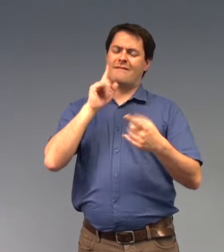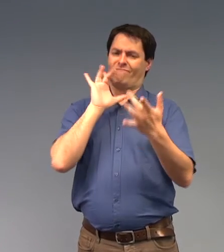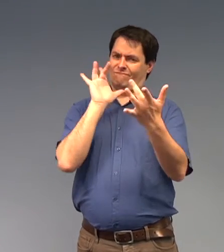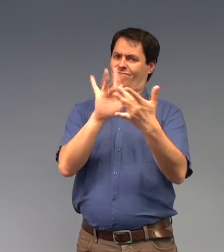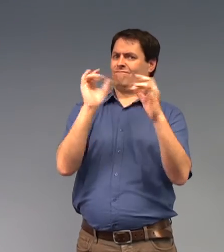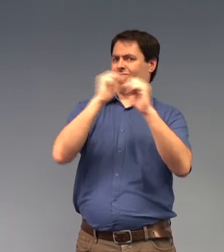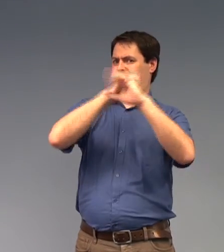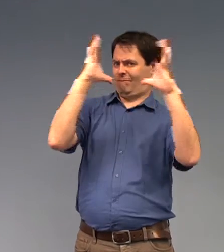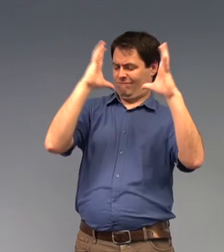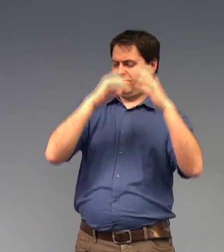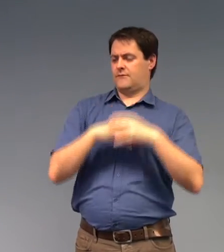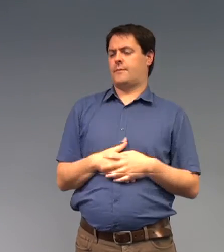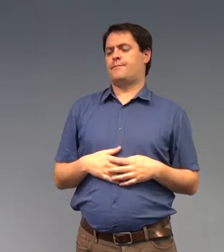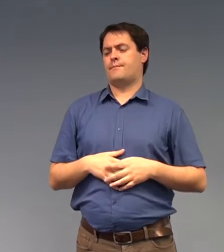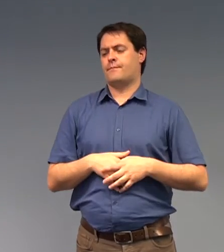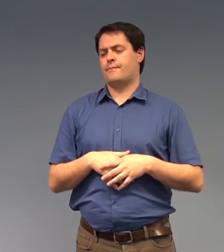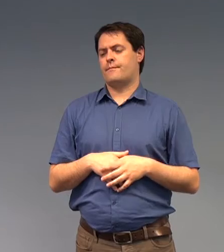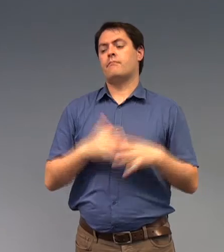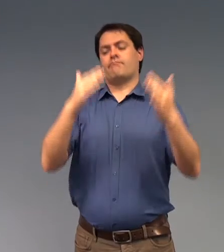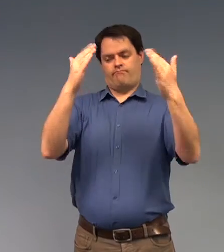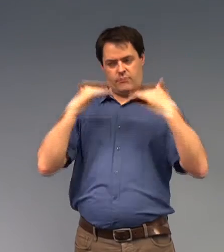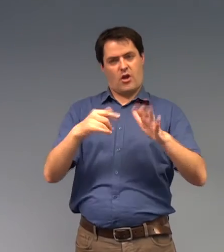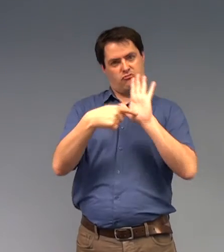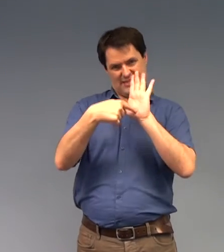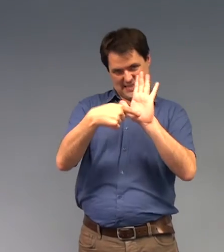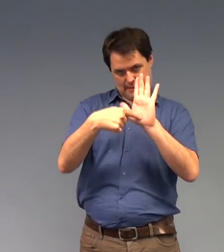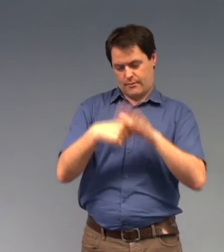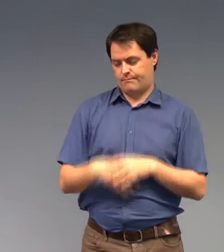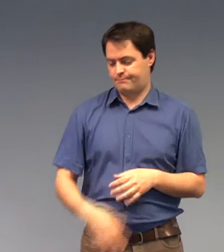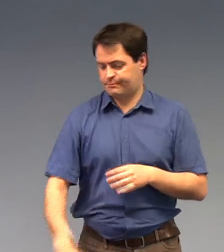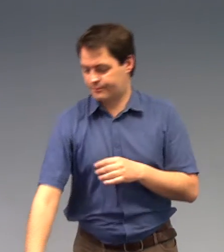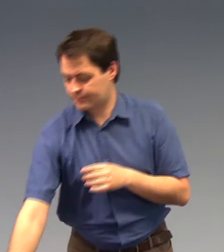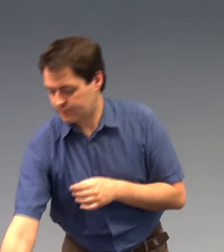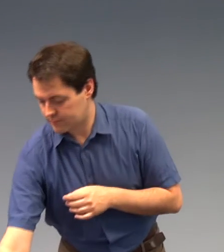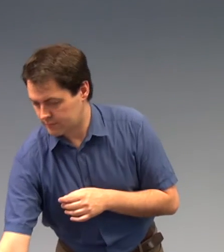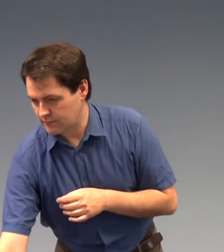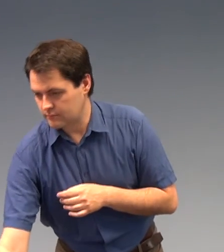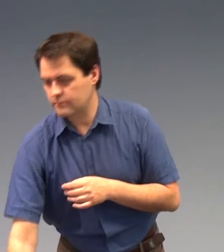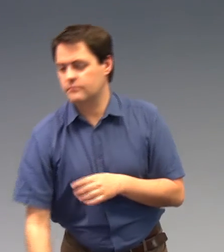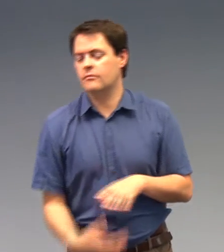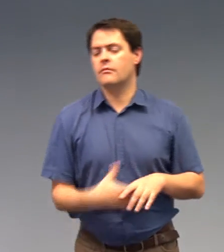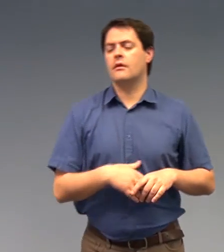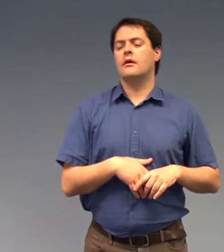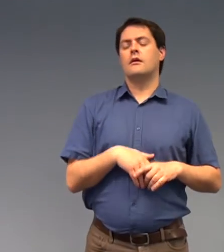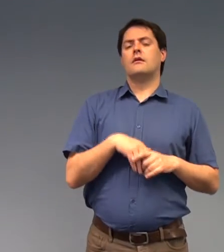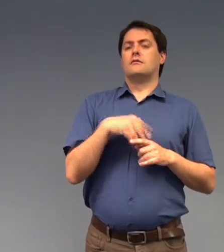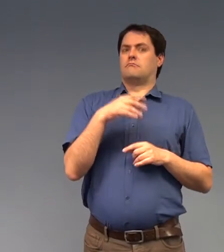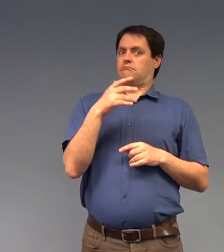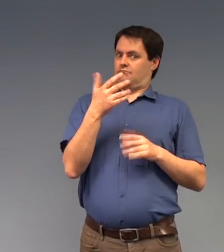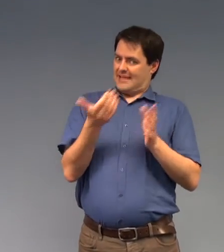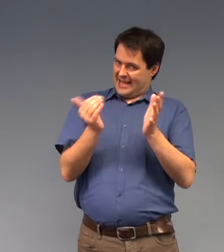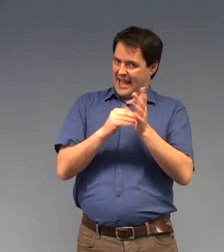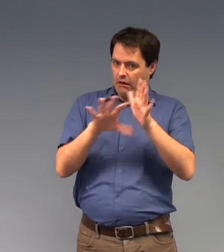for the audience to watch and understand. To really connect with the other culture.